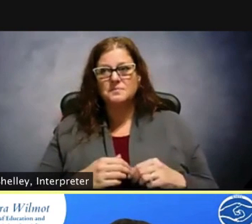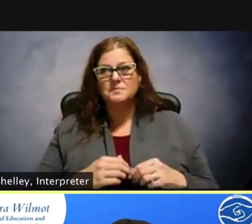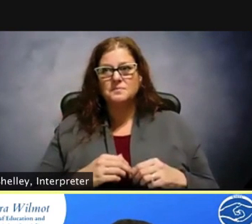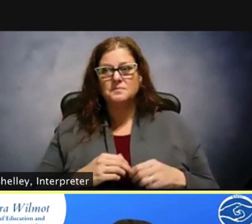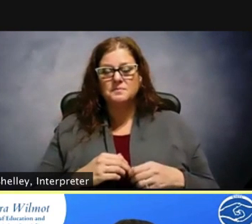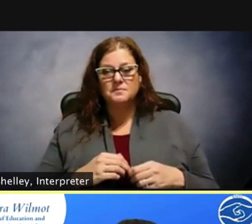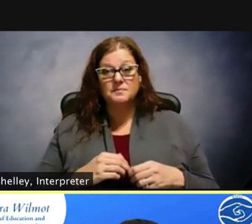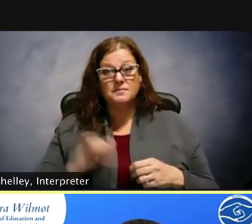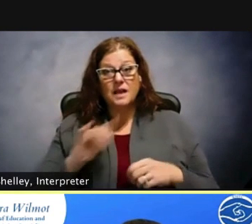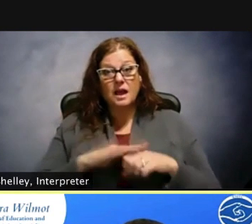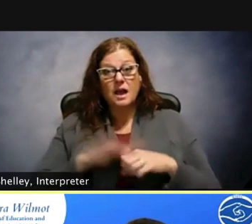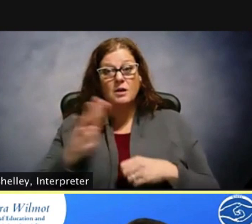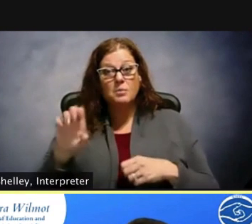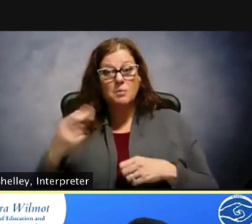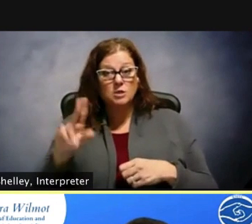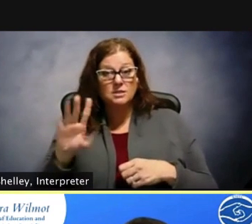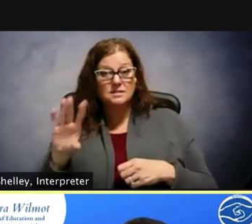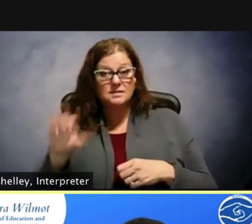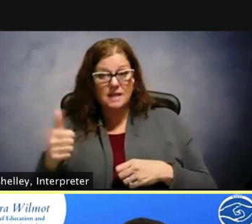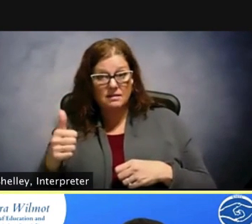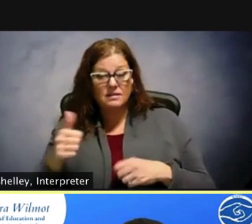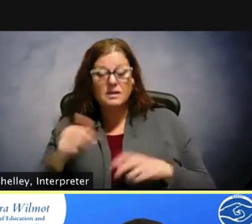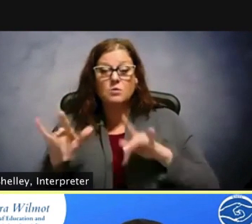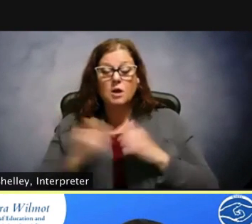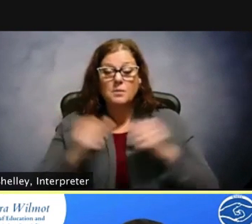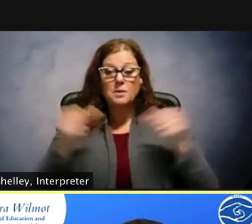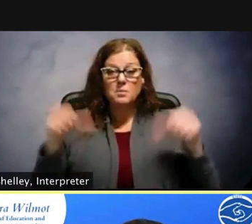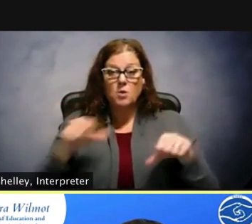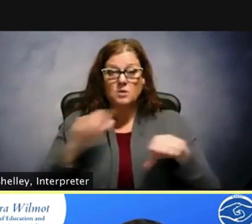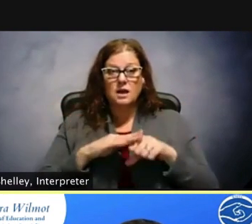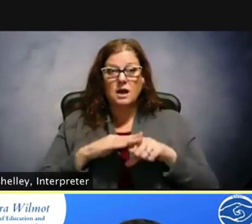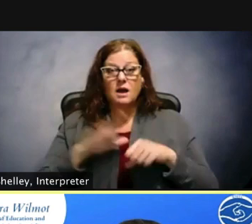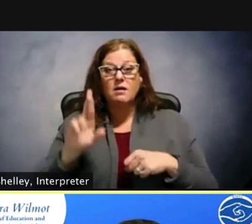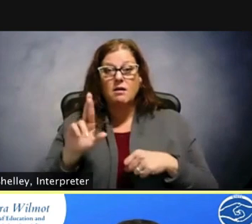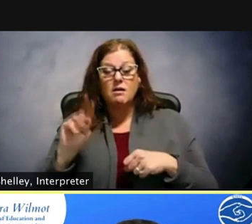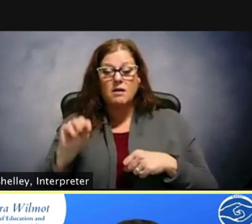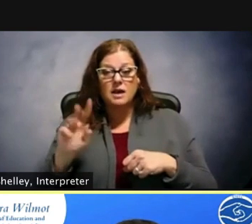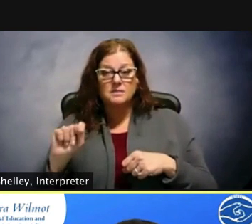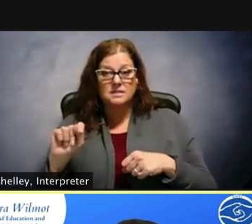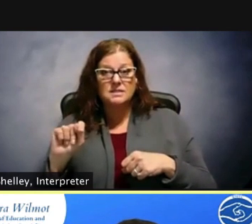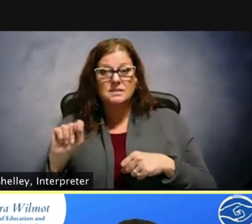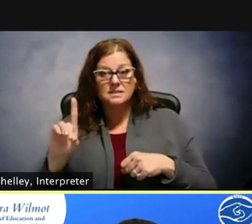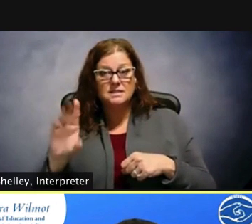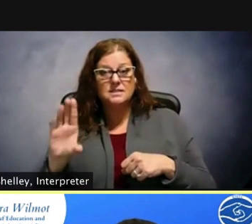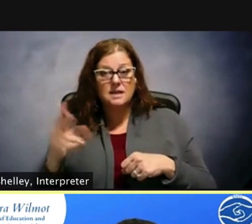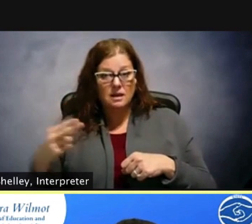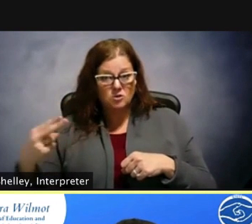be on March 10th the recording will be posted on the RMTC-D/HH website as well as posted in our